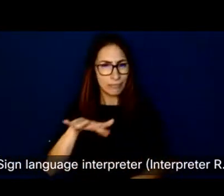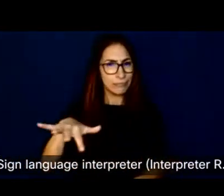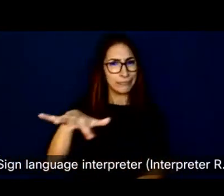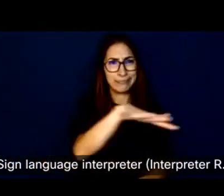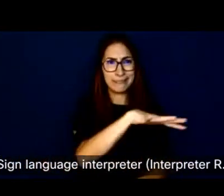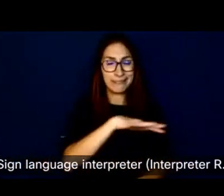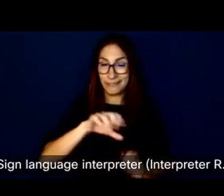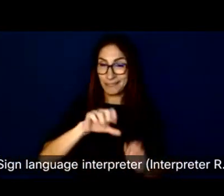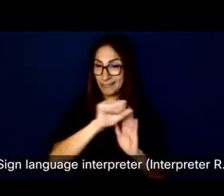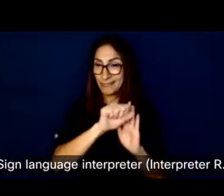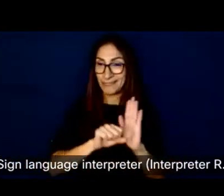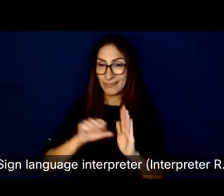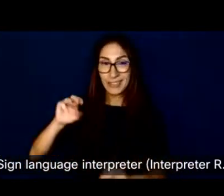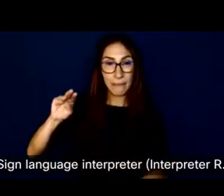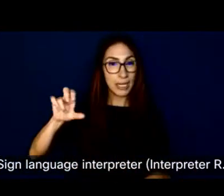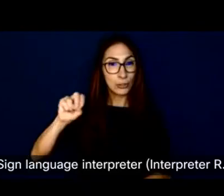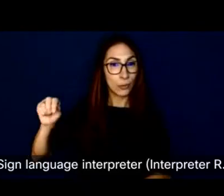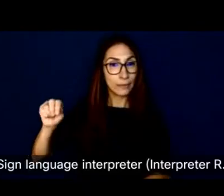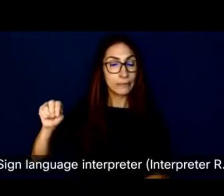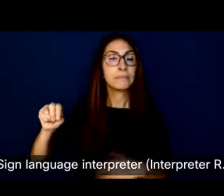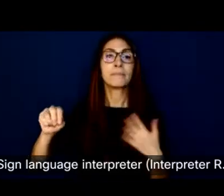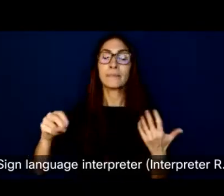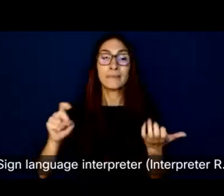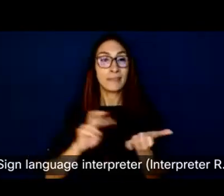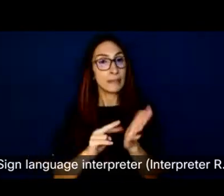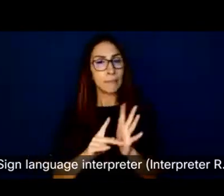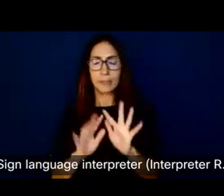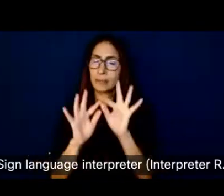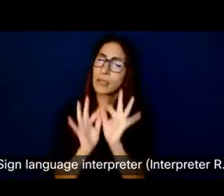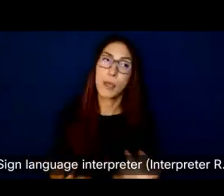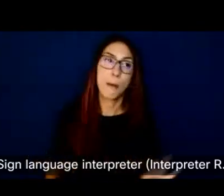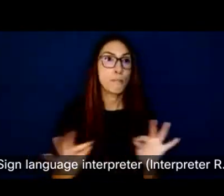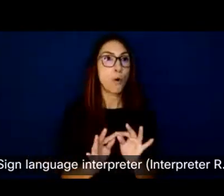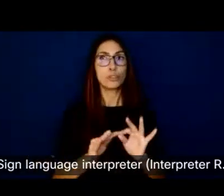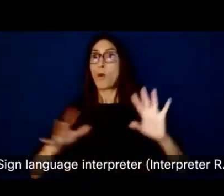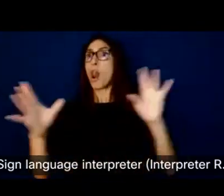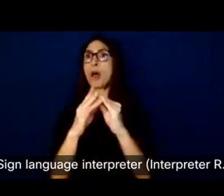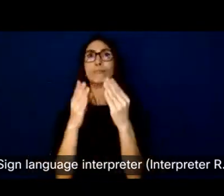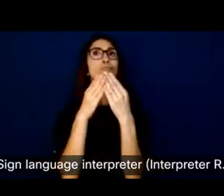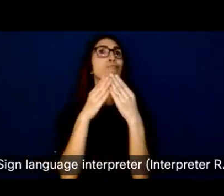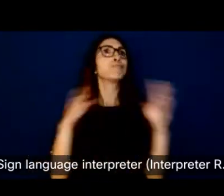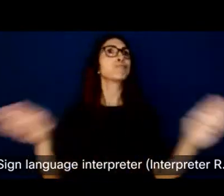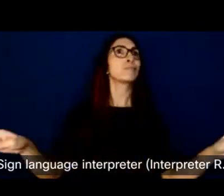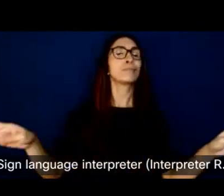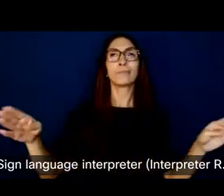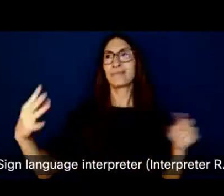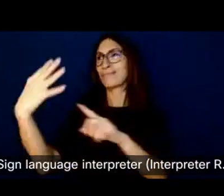important to, you know, speak about HIV to the press. Use some of the information that Bridgette and I shared today as